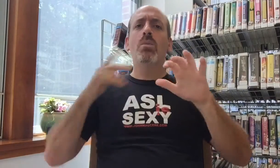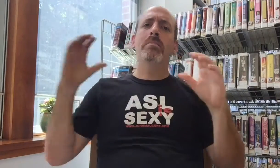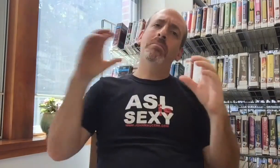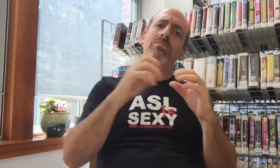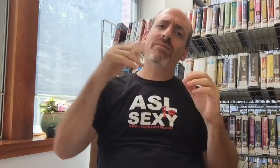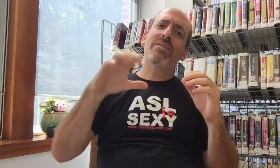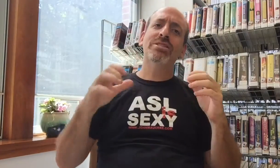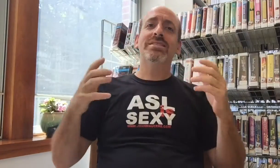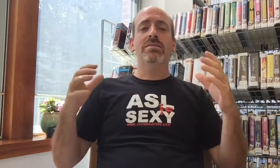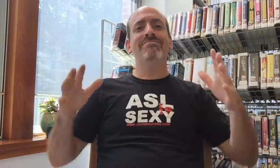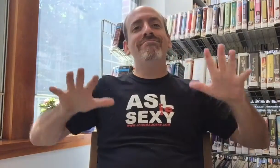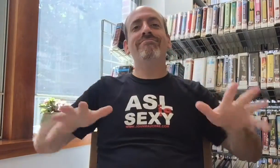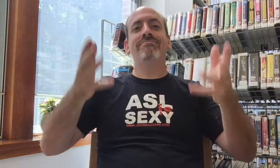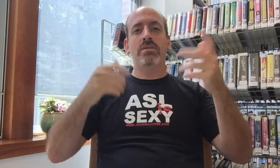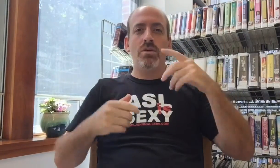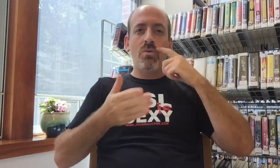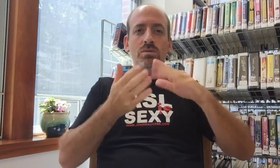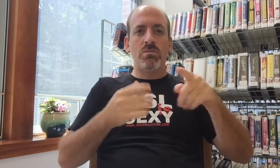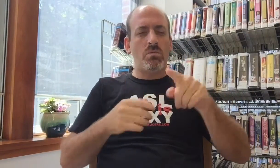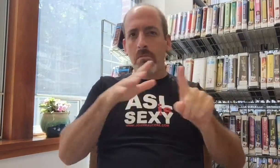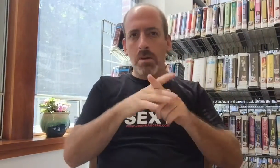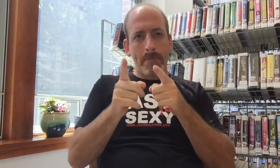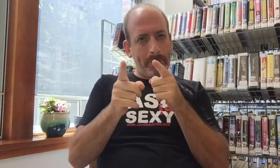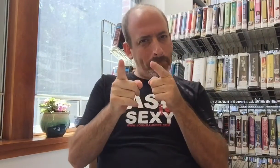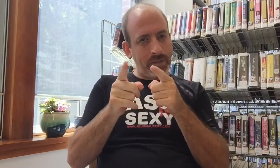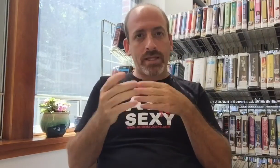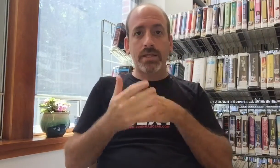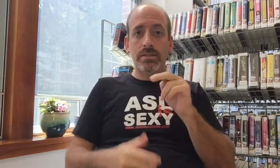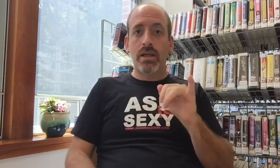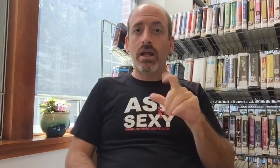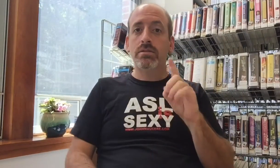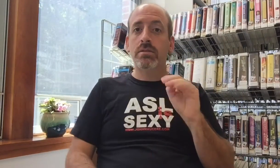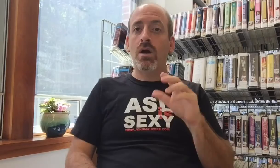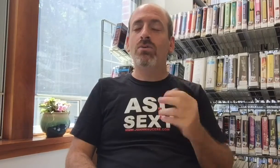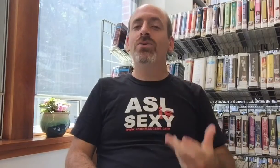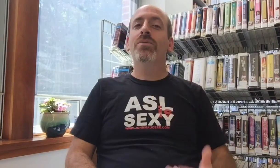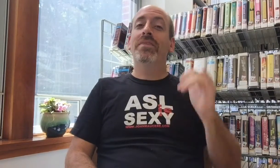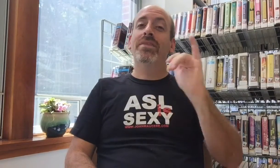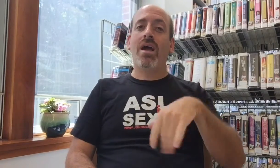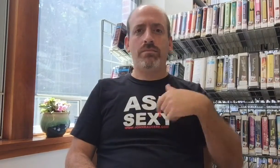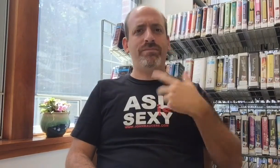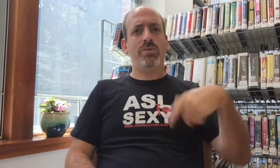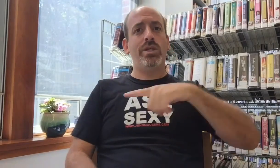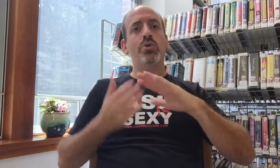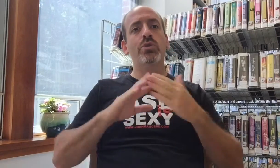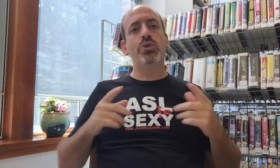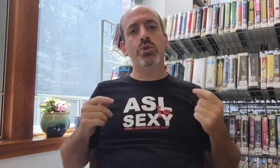and they will match with another $12,500. You notice they are trying to make something good out from this.